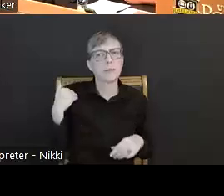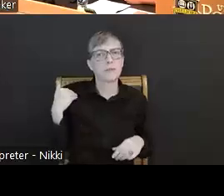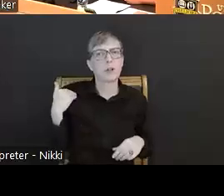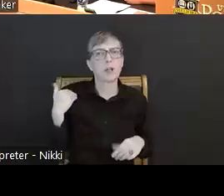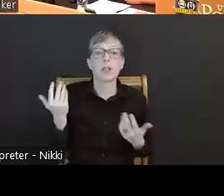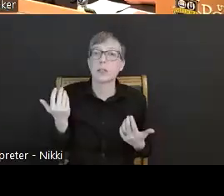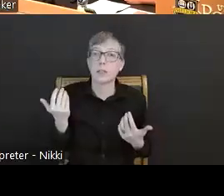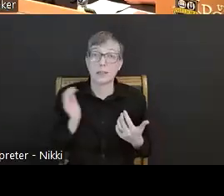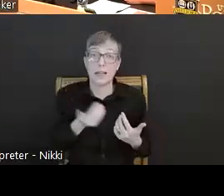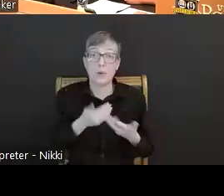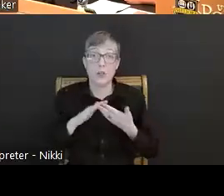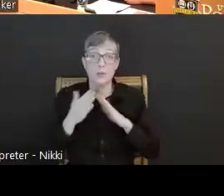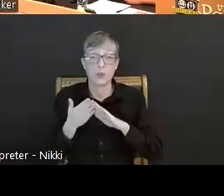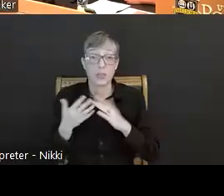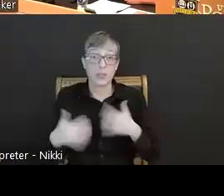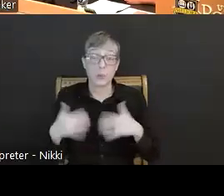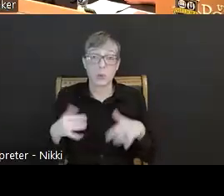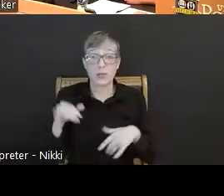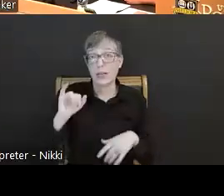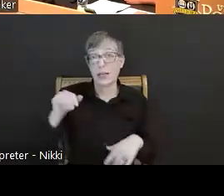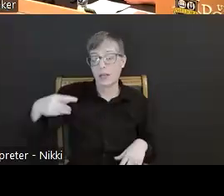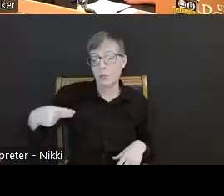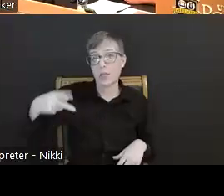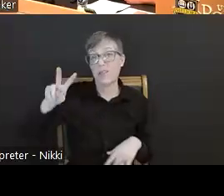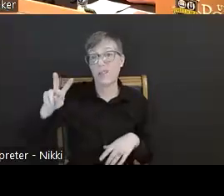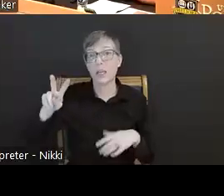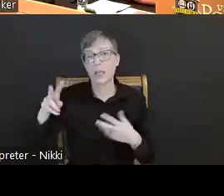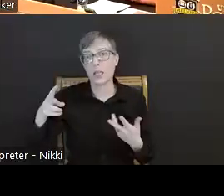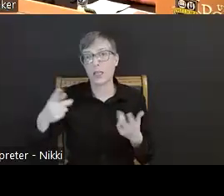our community right maybe they know somebody else who might benefit from the resource and so